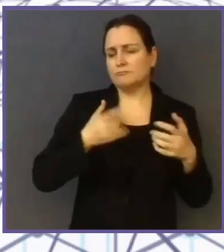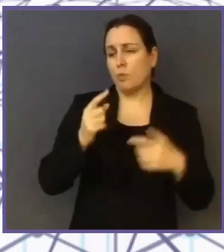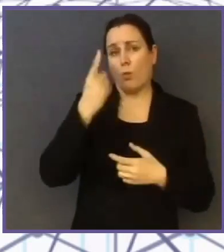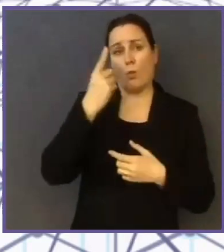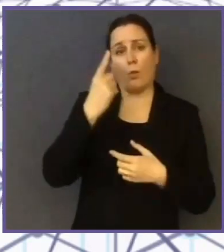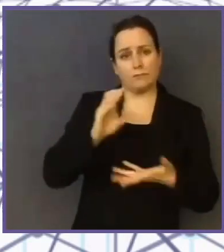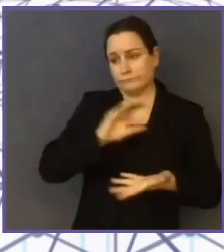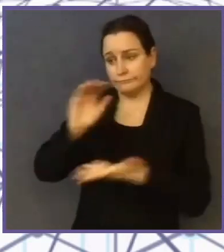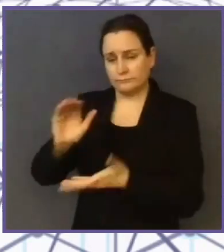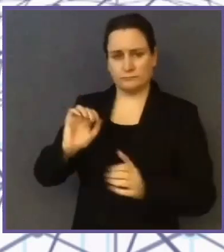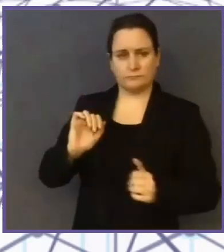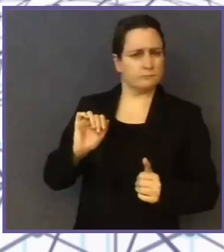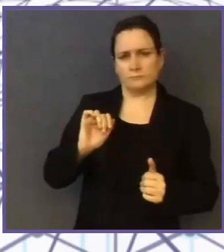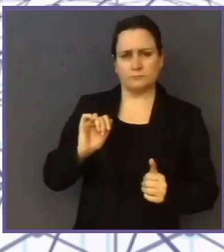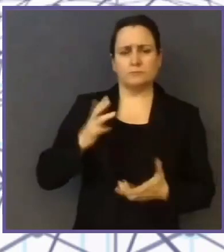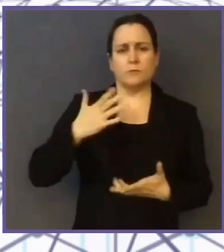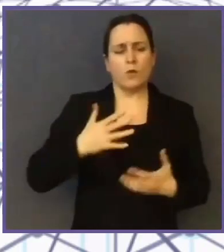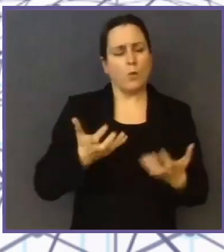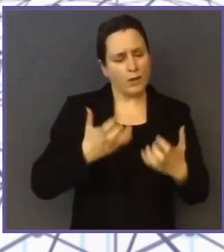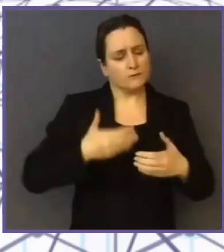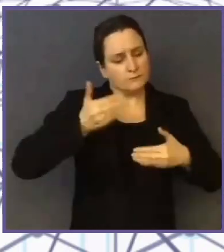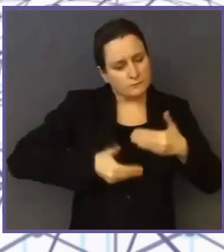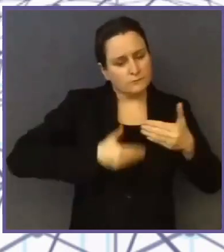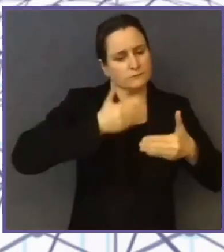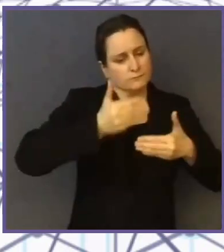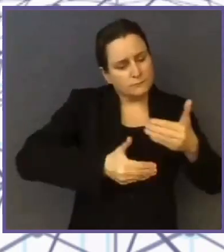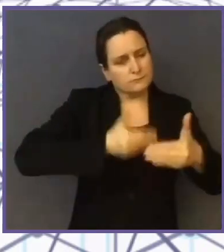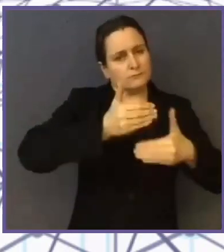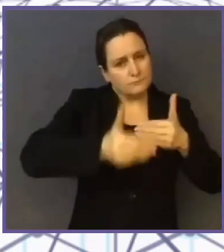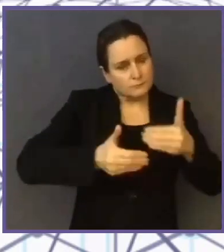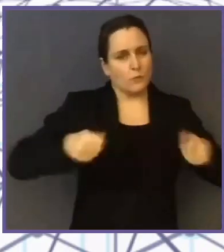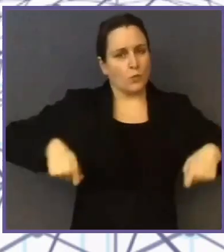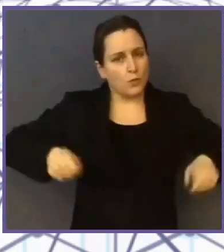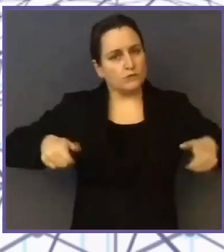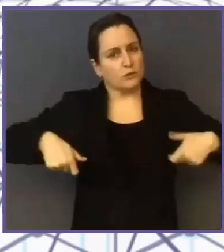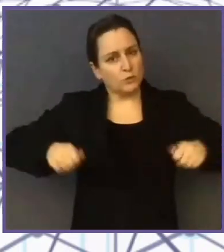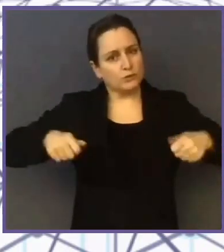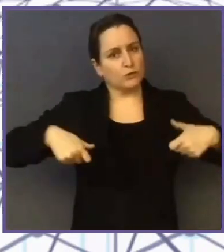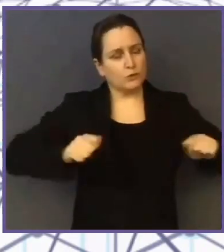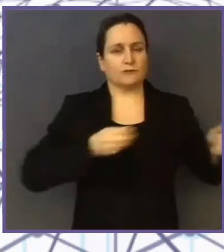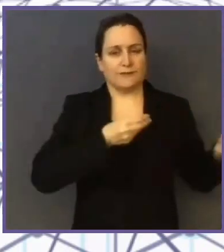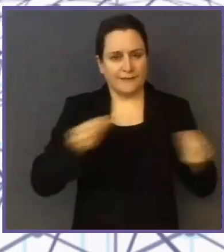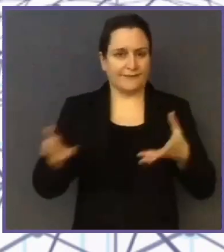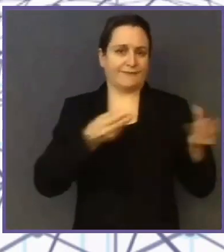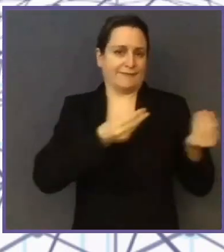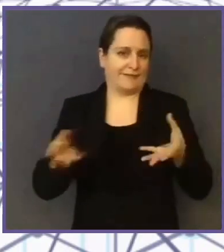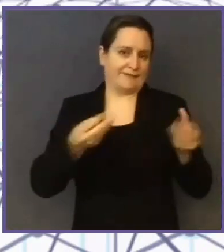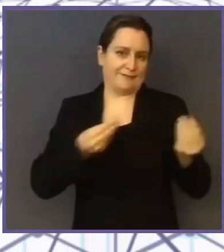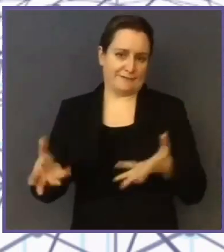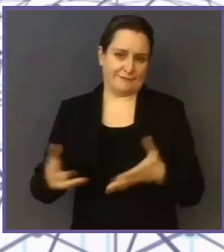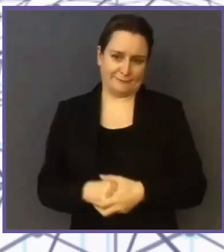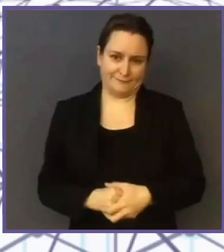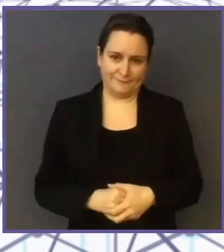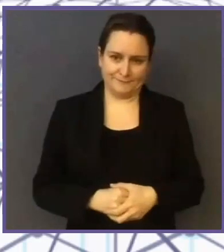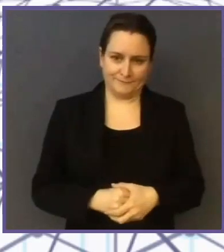And our newer third work stream on Repair and Lifecycle, has come up now, repair and Lifecycle came up a lot during the Enabling Fridays conversations.